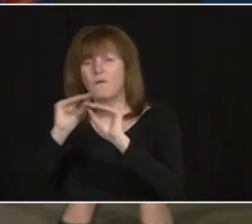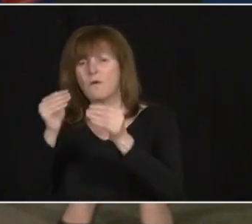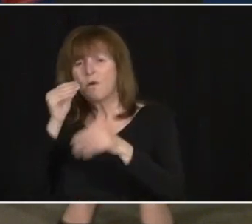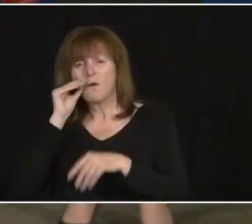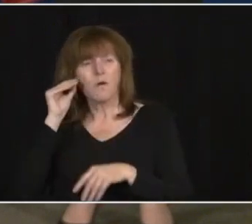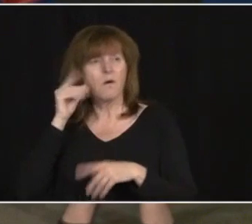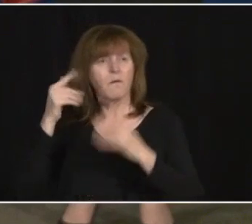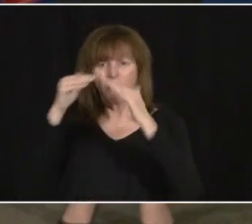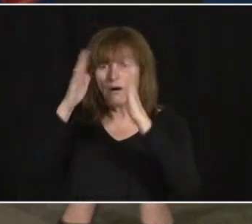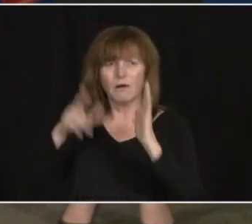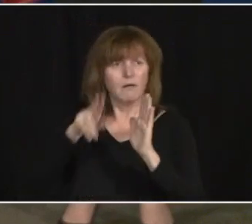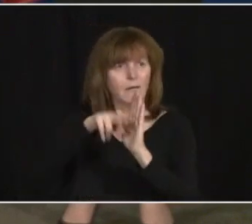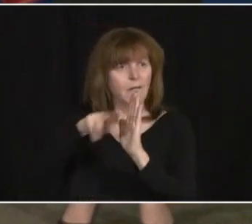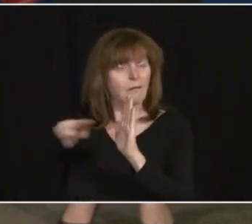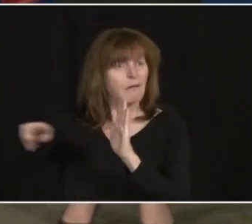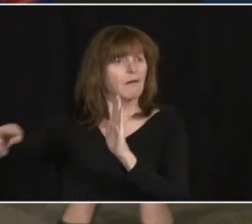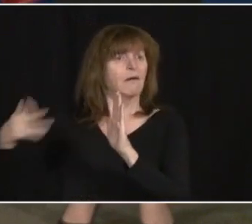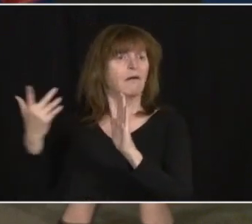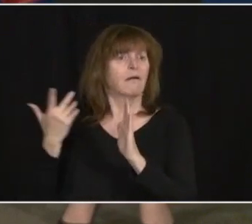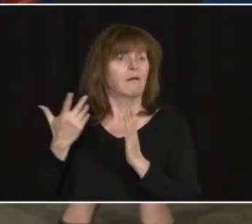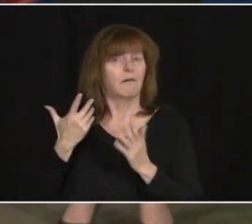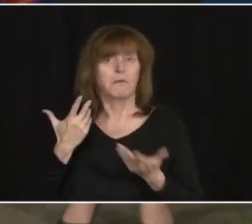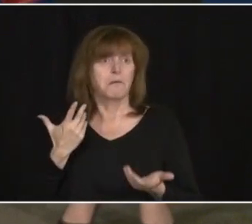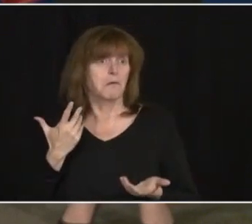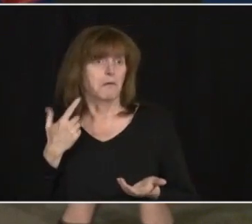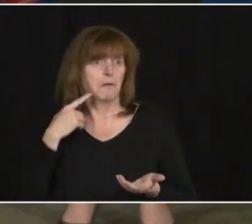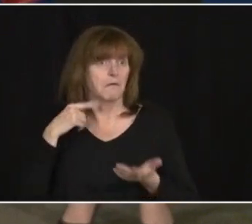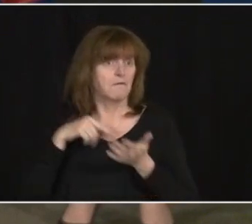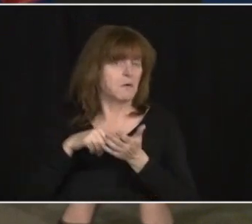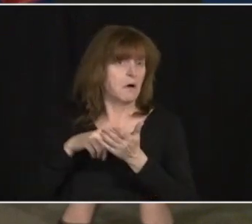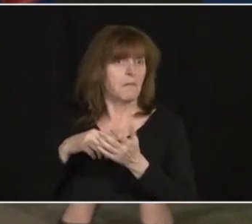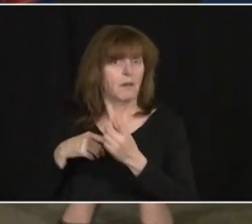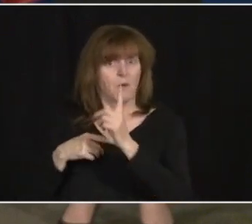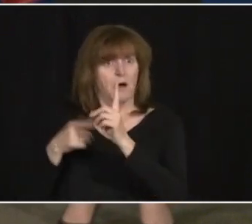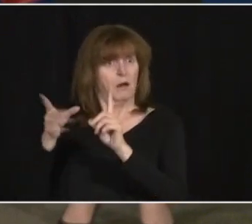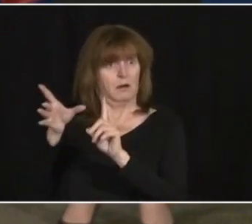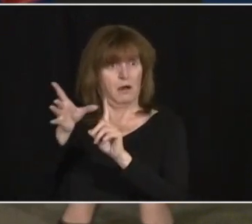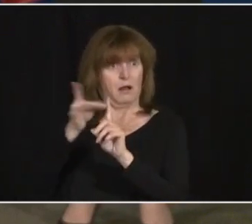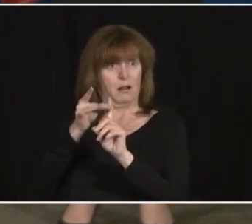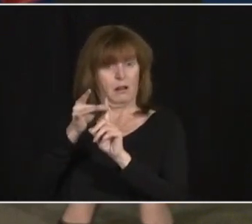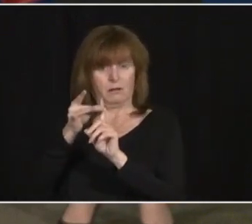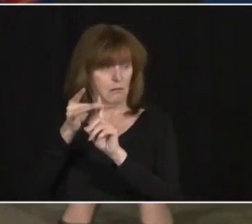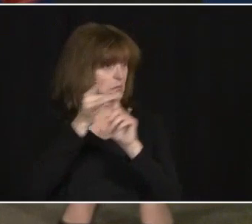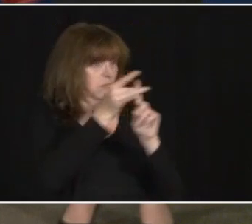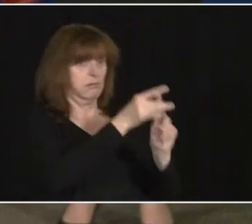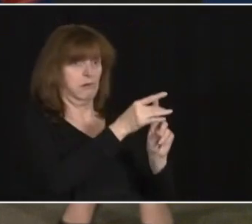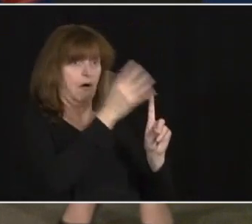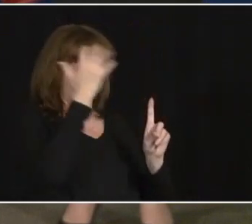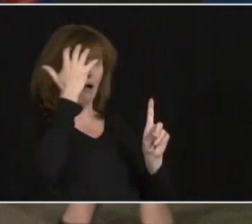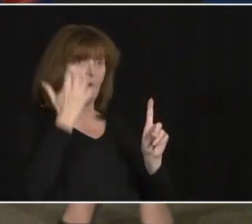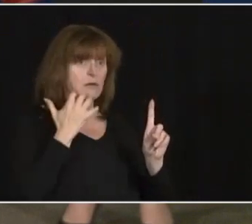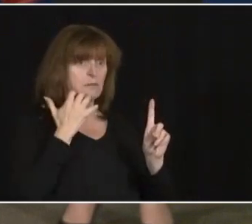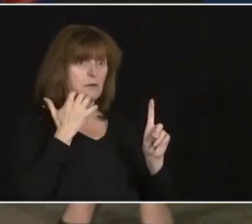couple of things, one hospital telling one person to come pick up a COVID patient who was positive because the